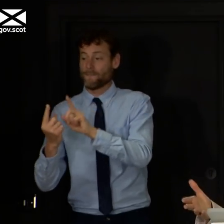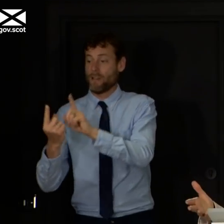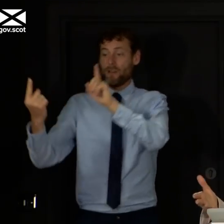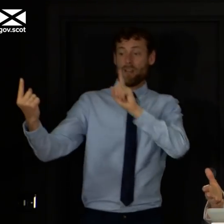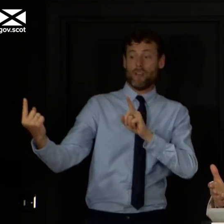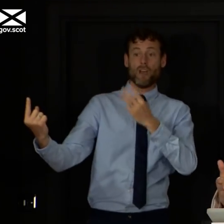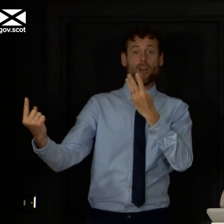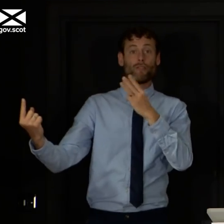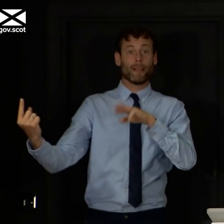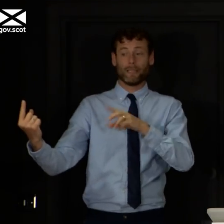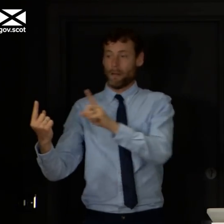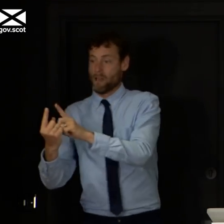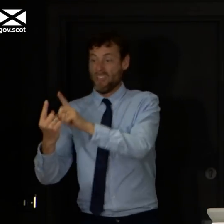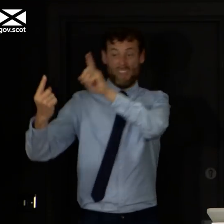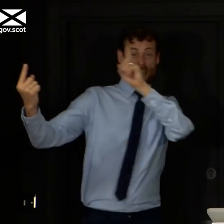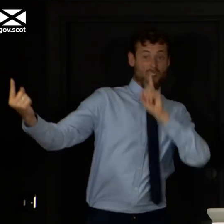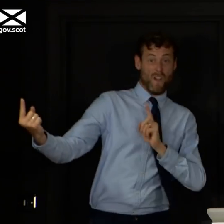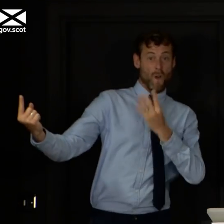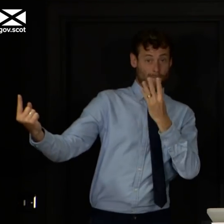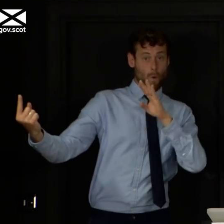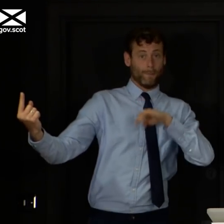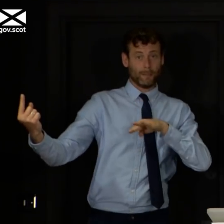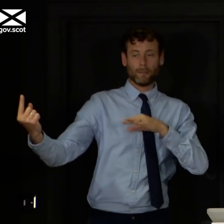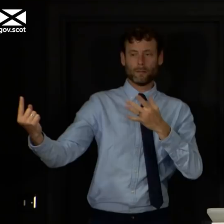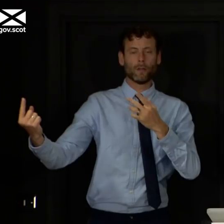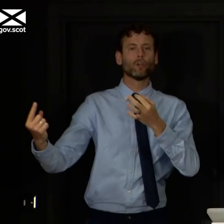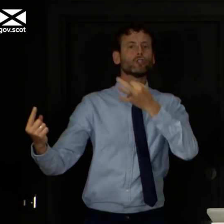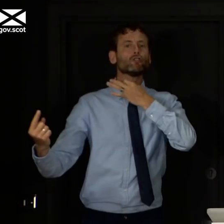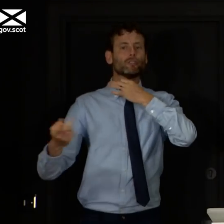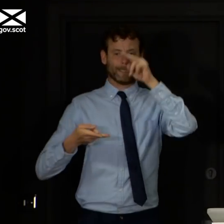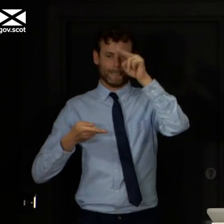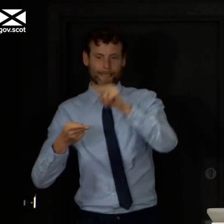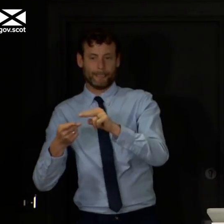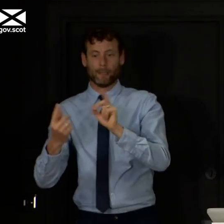metres, it is the case that there is greater risk of transmission at one metre than there